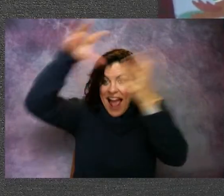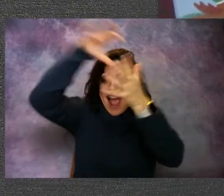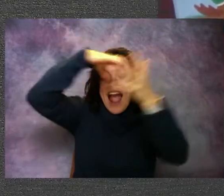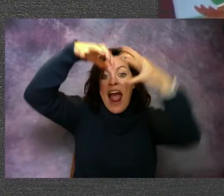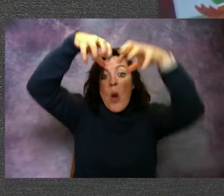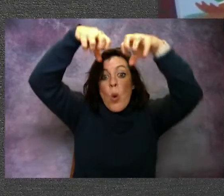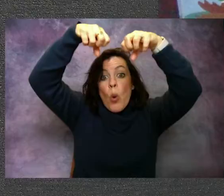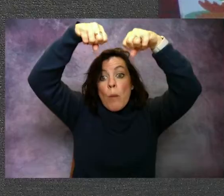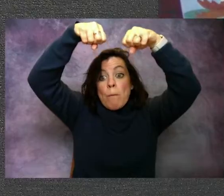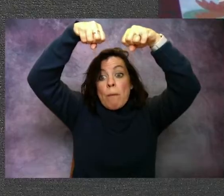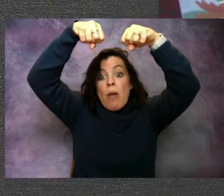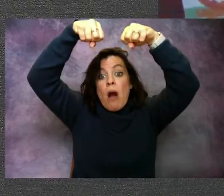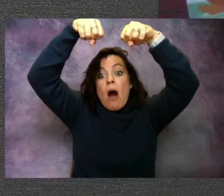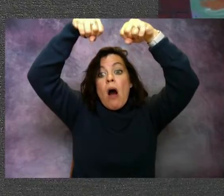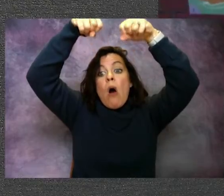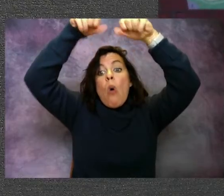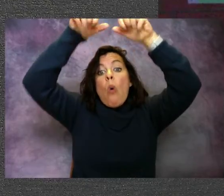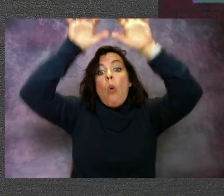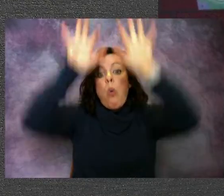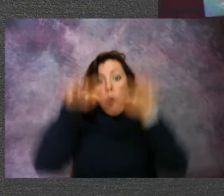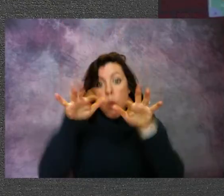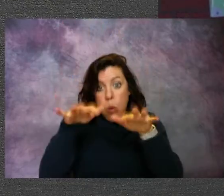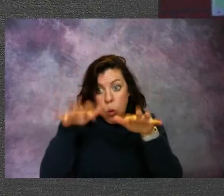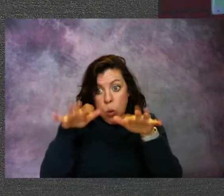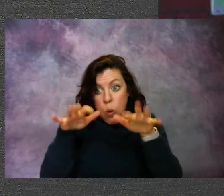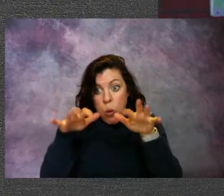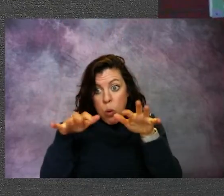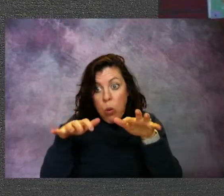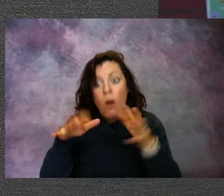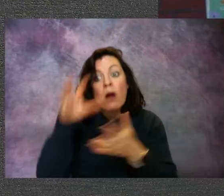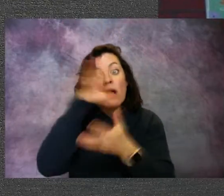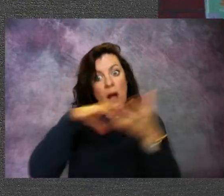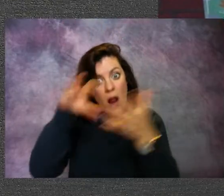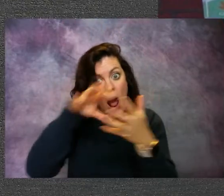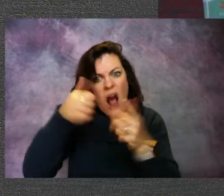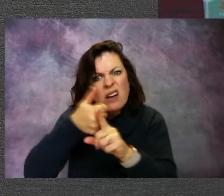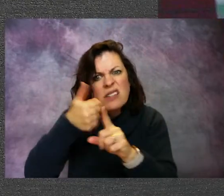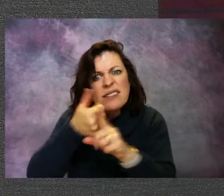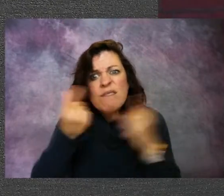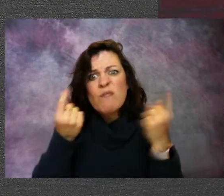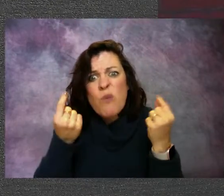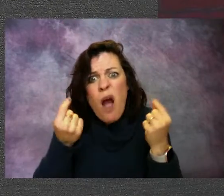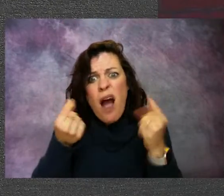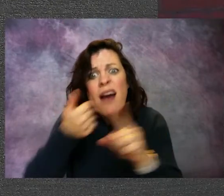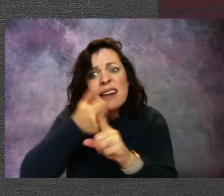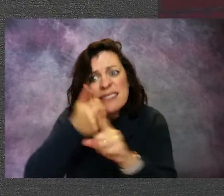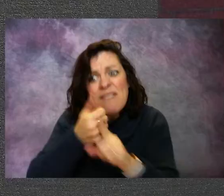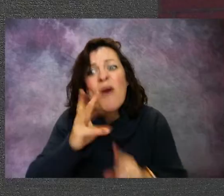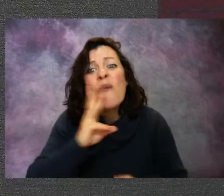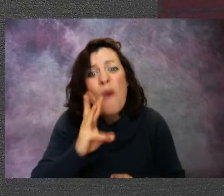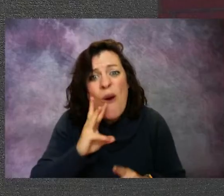The clouds are made of tiny water droplets. So, the clouds up in the sky,